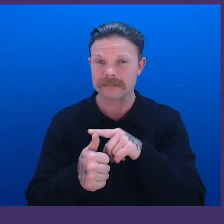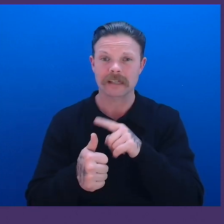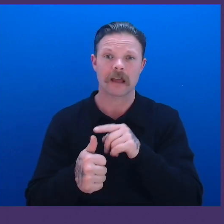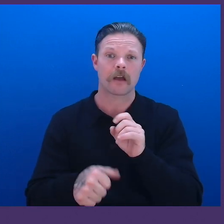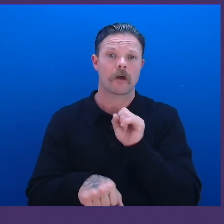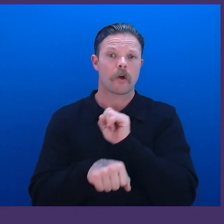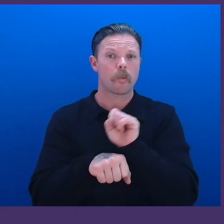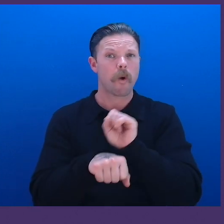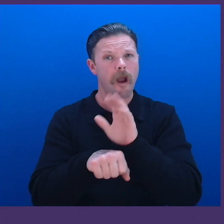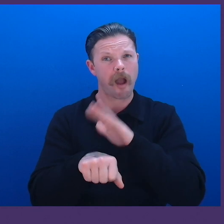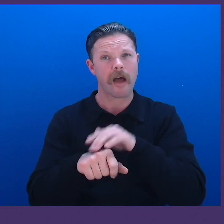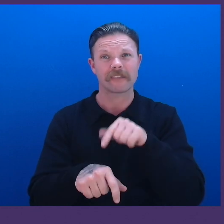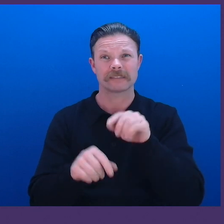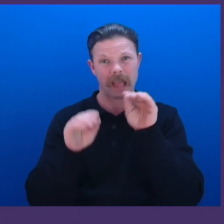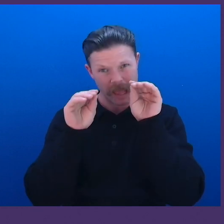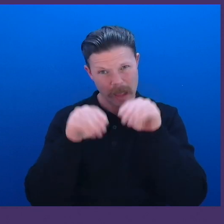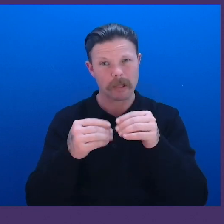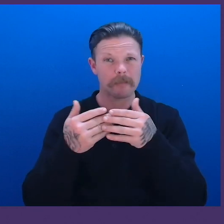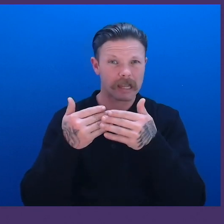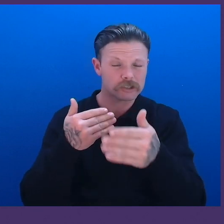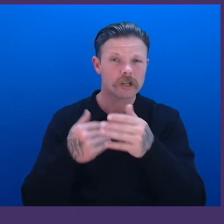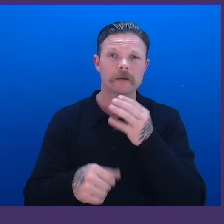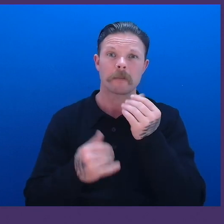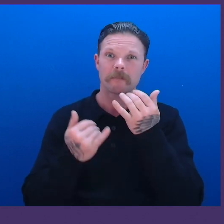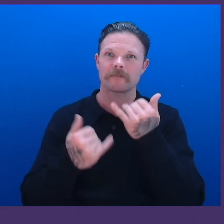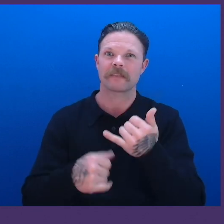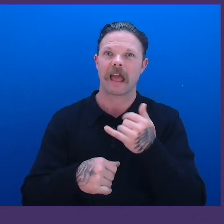and now the countdown is there.